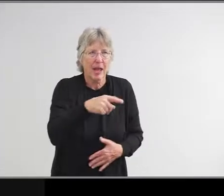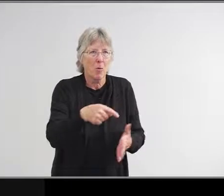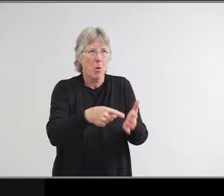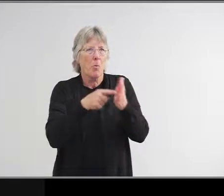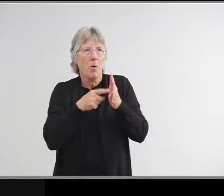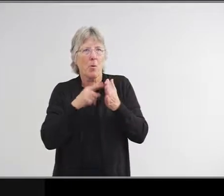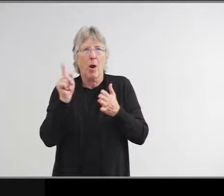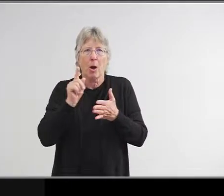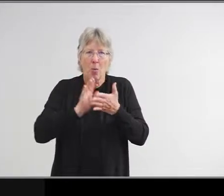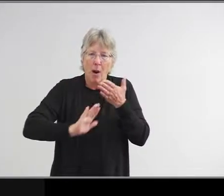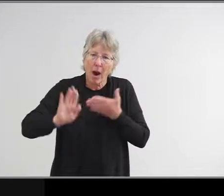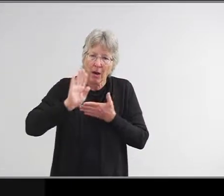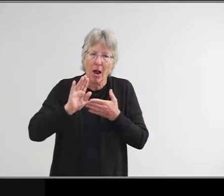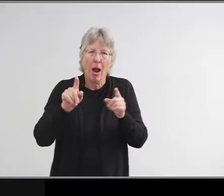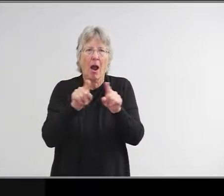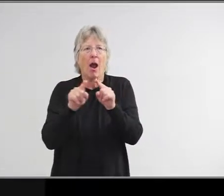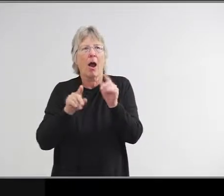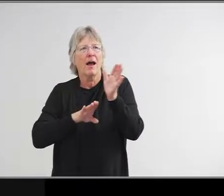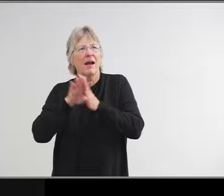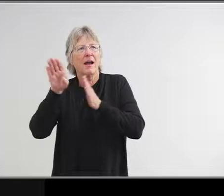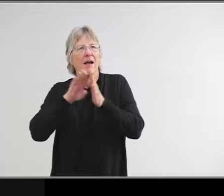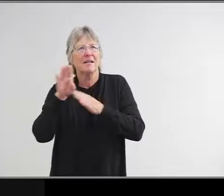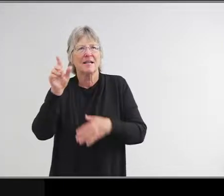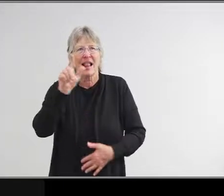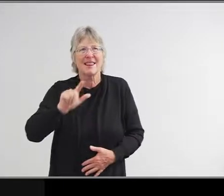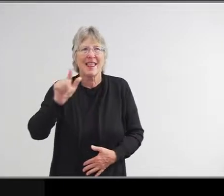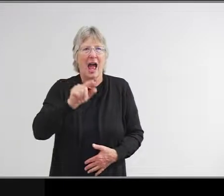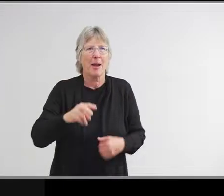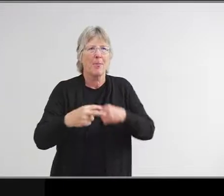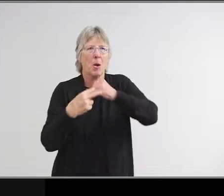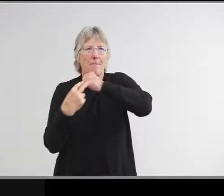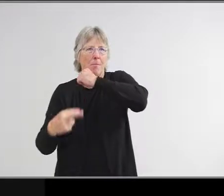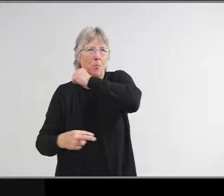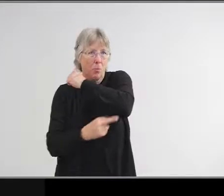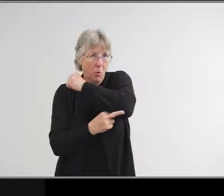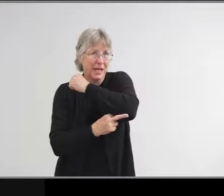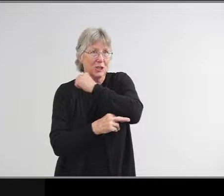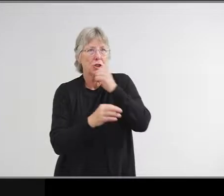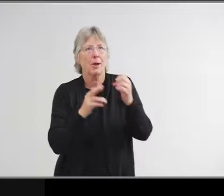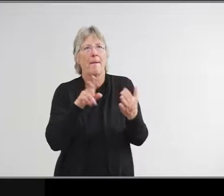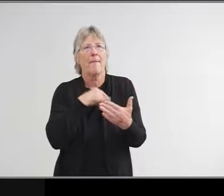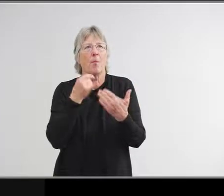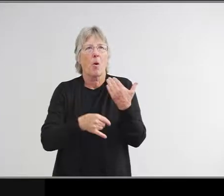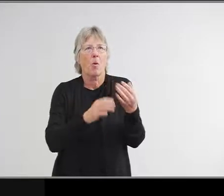We're also developing a library bridge program that focuses on building relationships